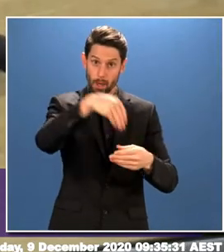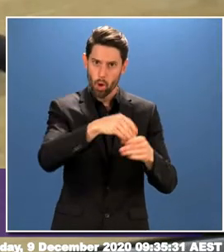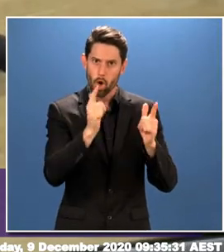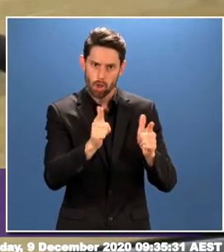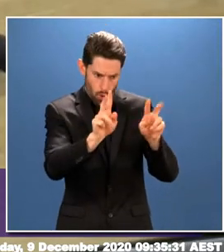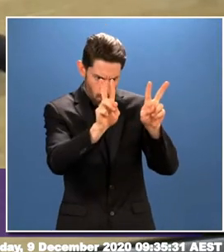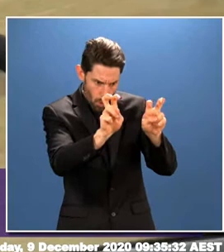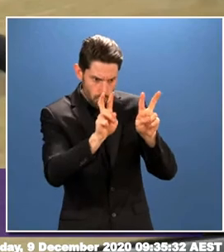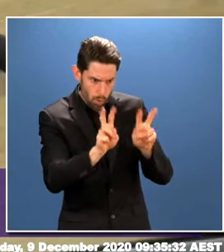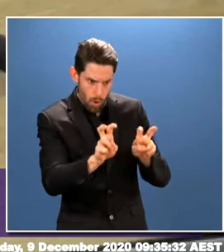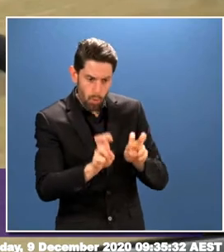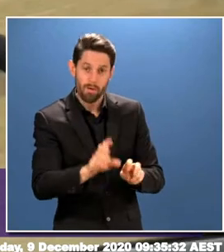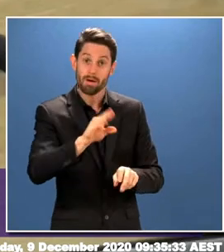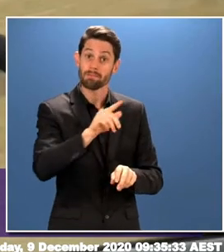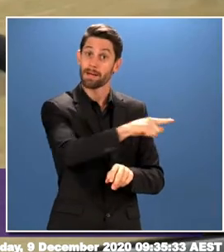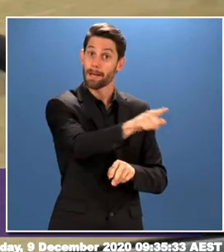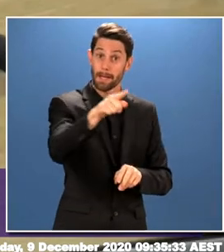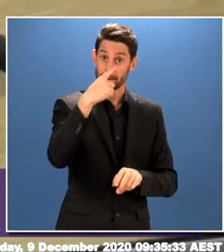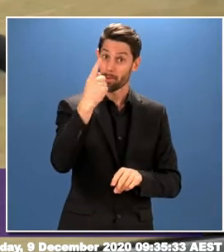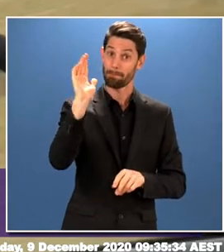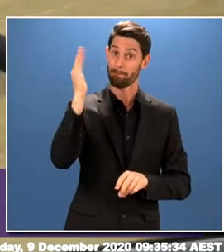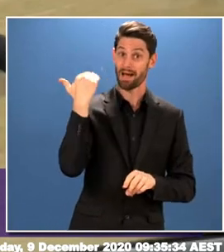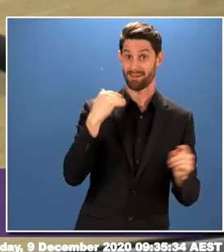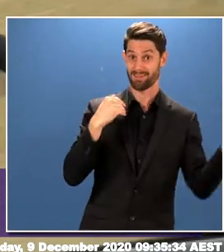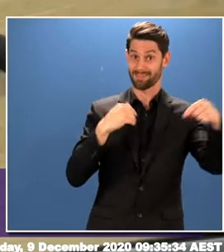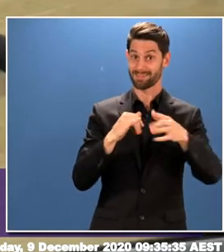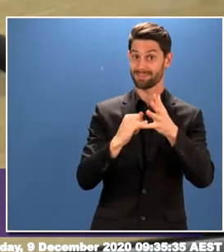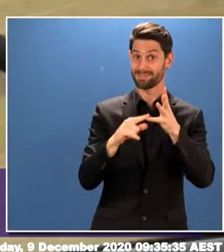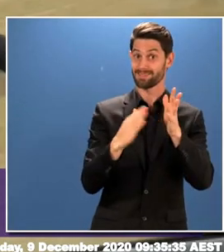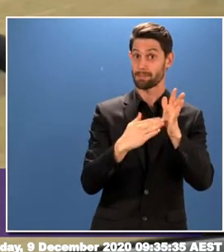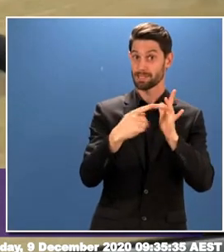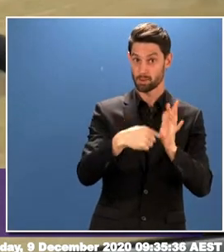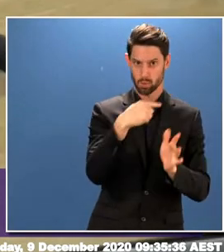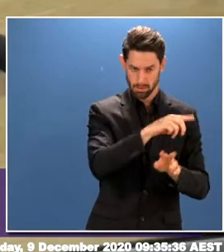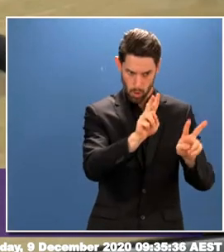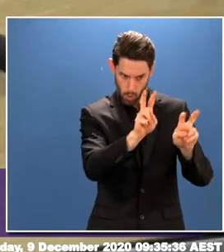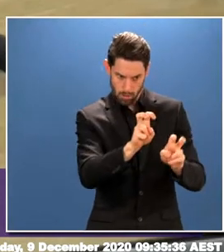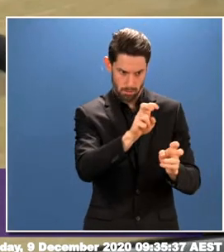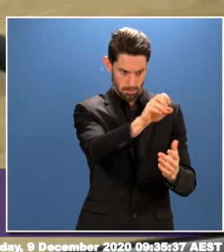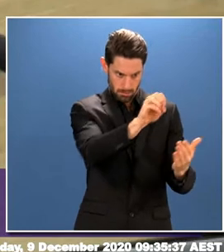does so with considerable detail identifying a number of issues raised